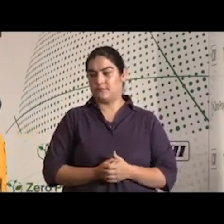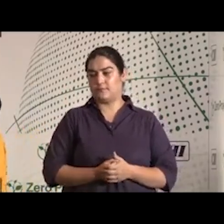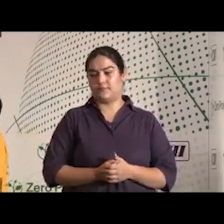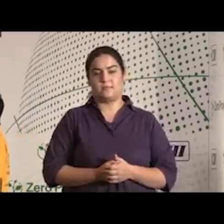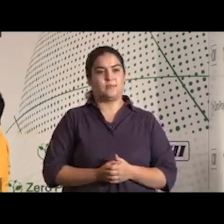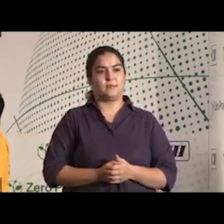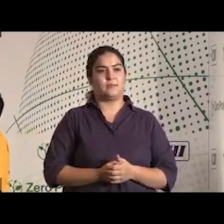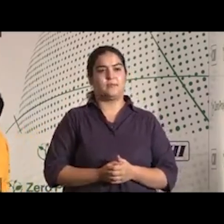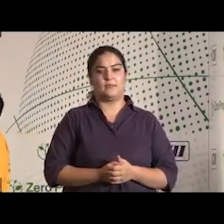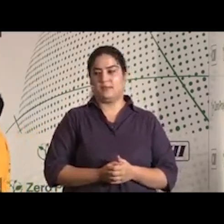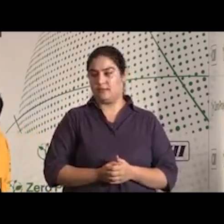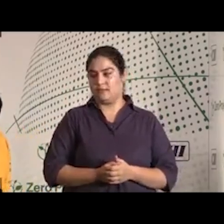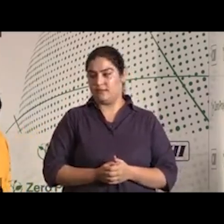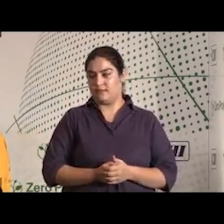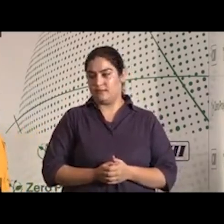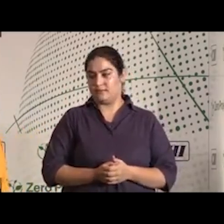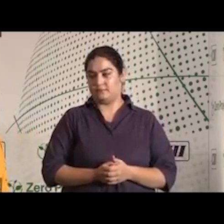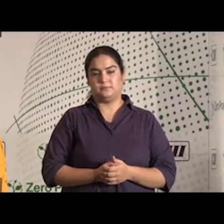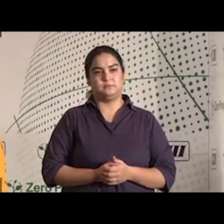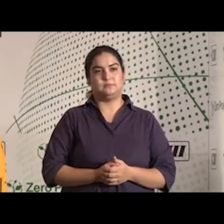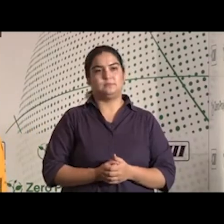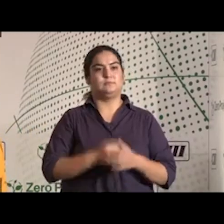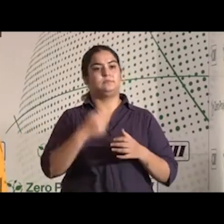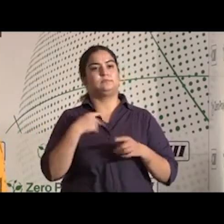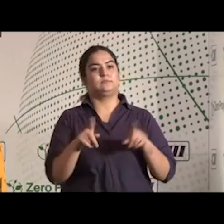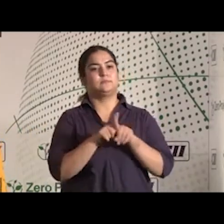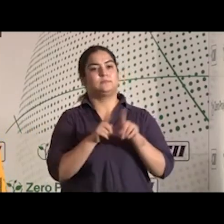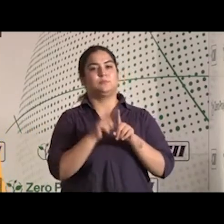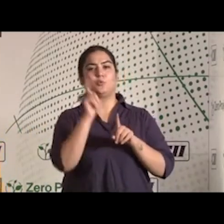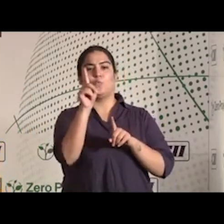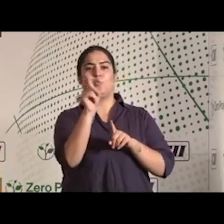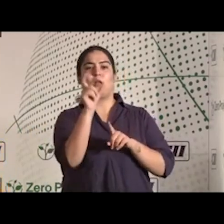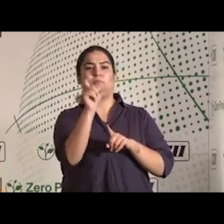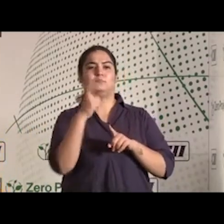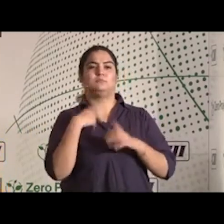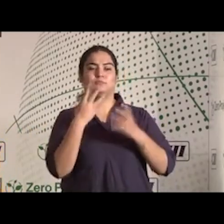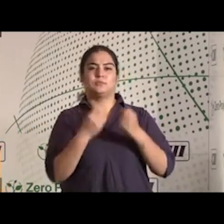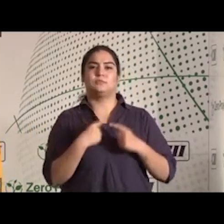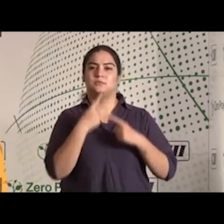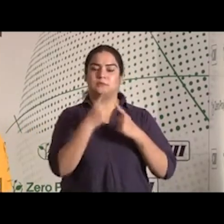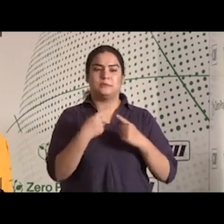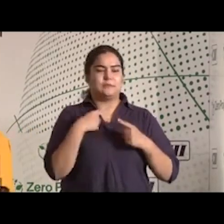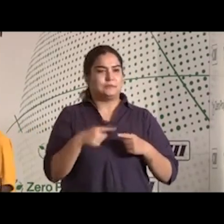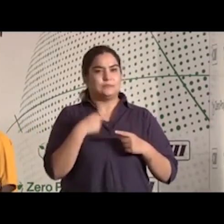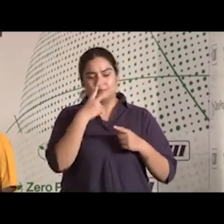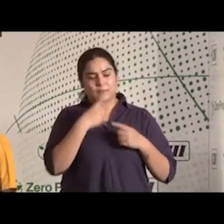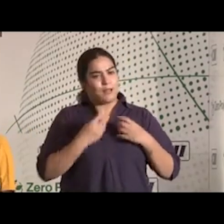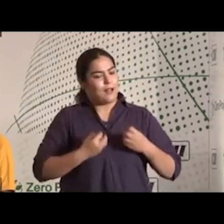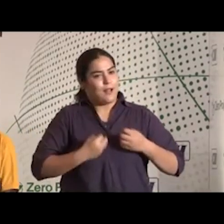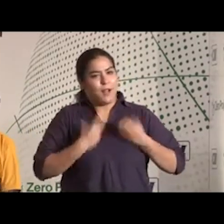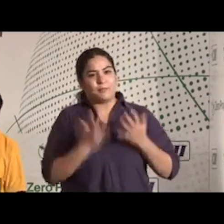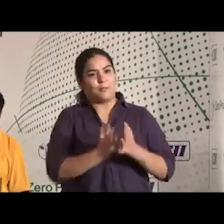It was just one word. I will say. It was absolutely fantabulous and requesting everybody